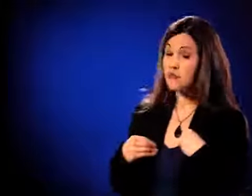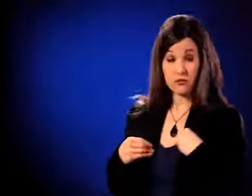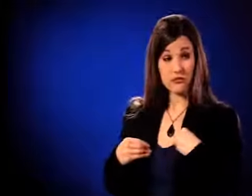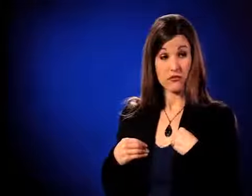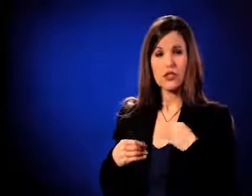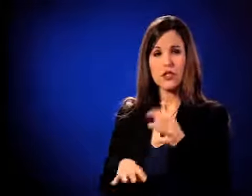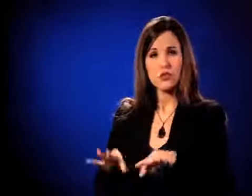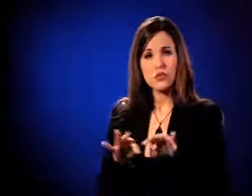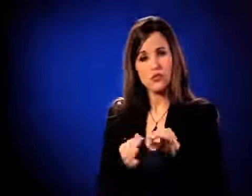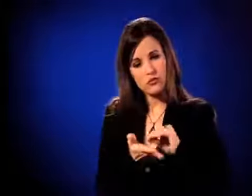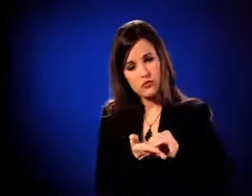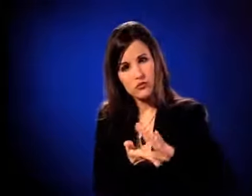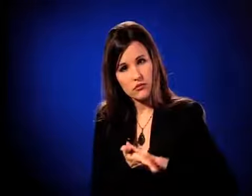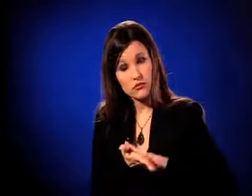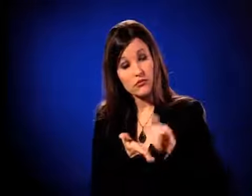If they refuse to replace the interpreter,